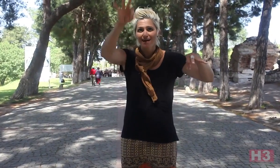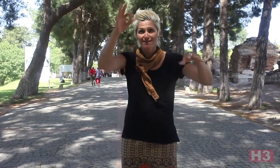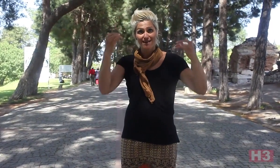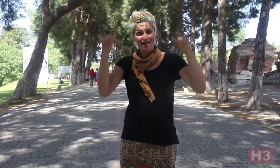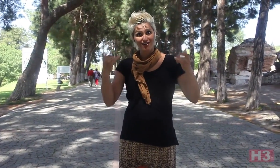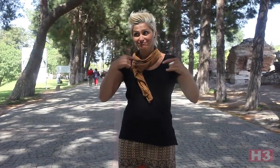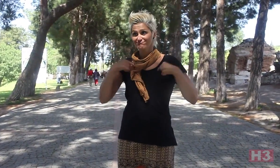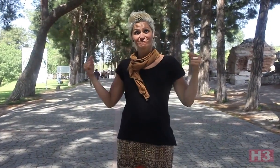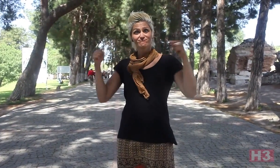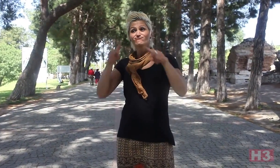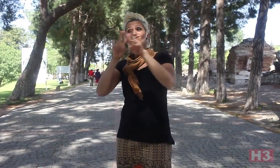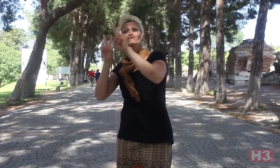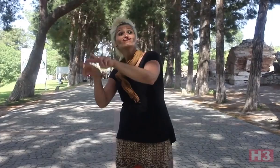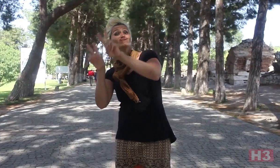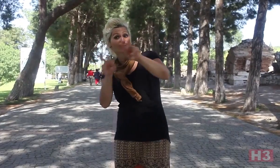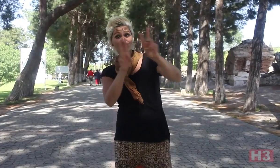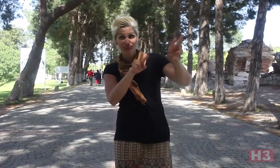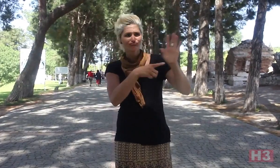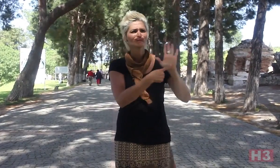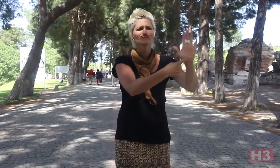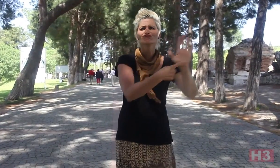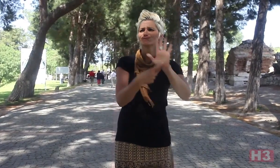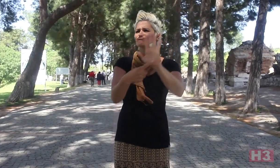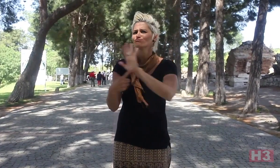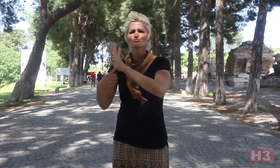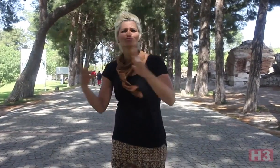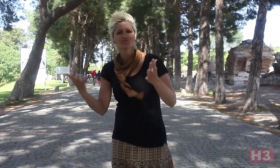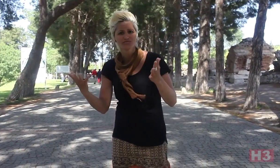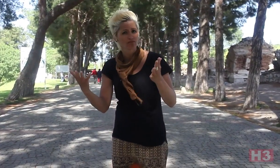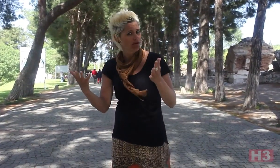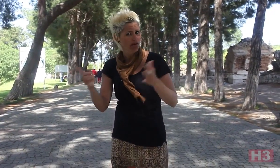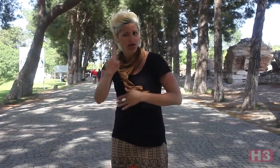The findings of archeology and artifacts can be visited or seen on display.